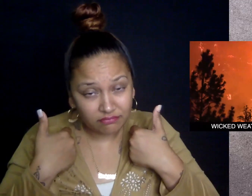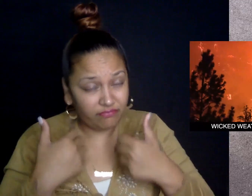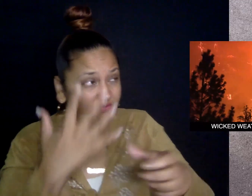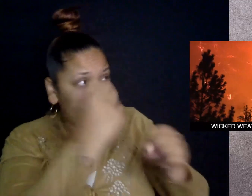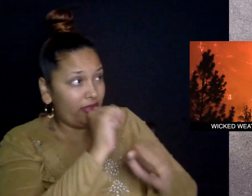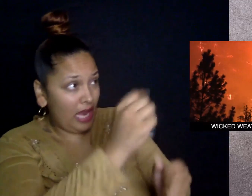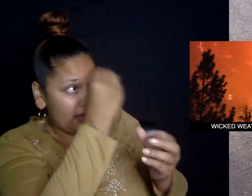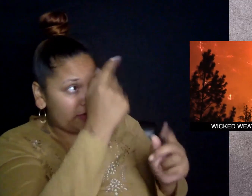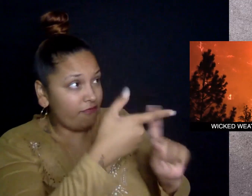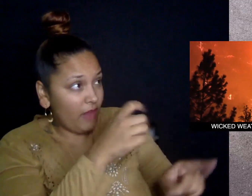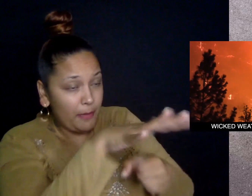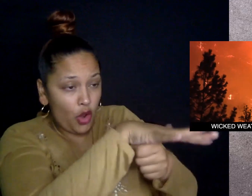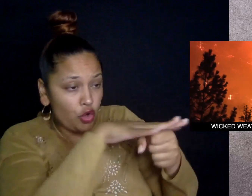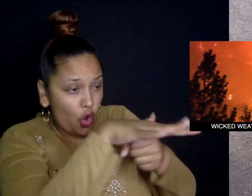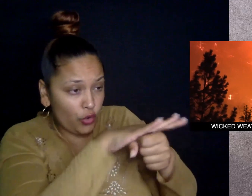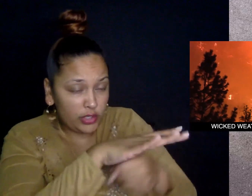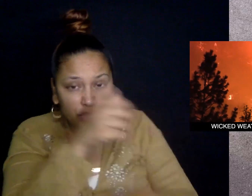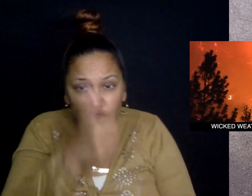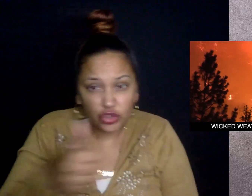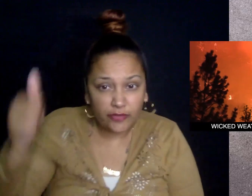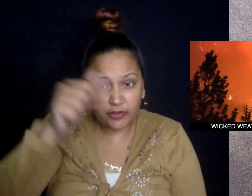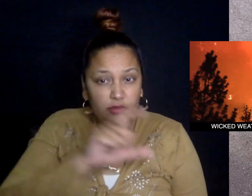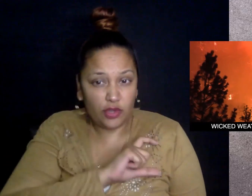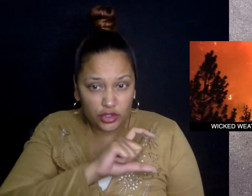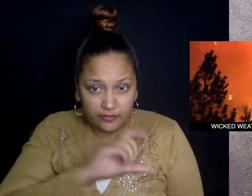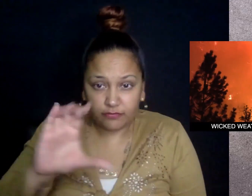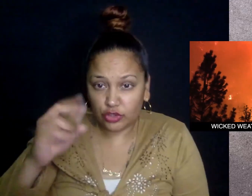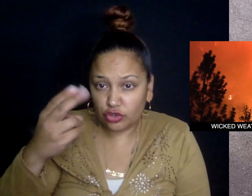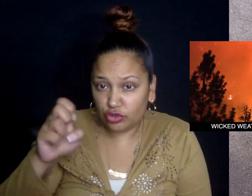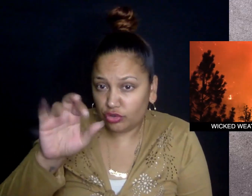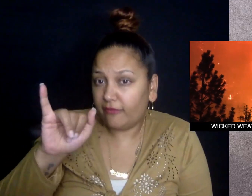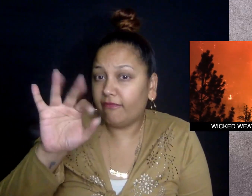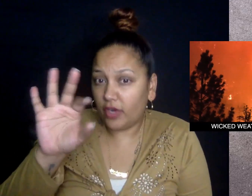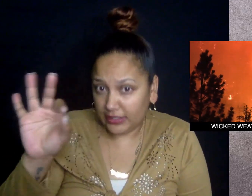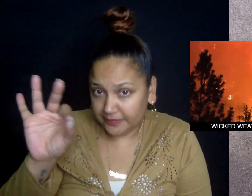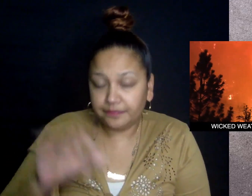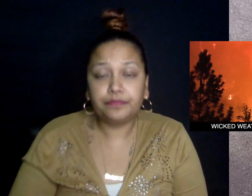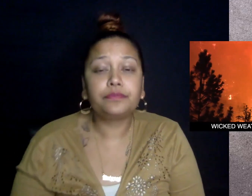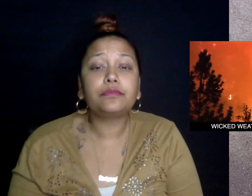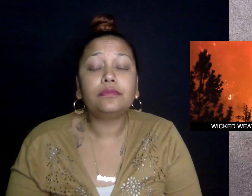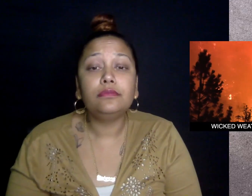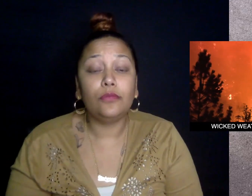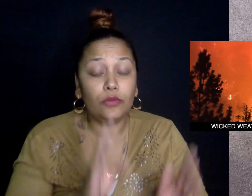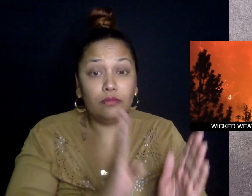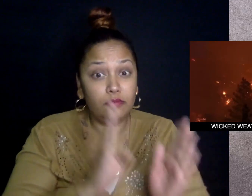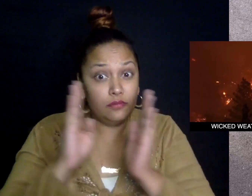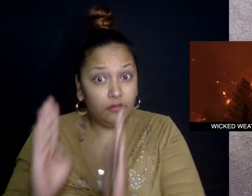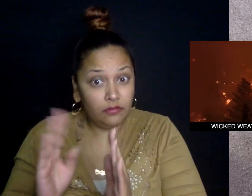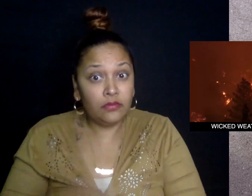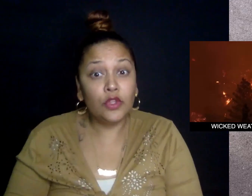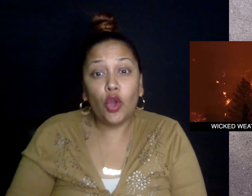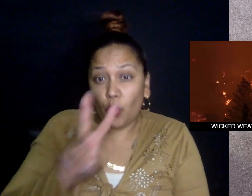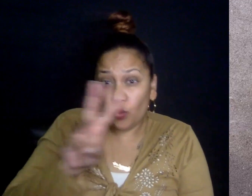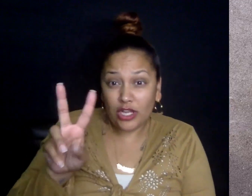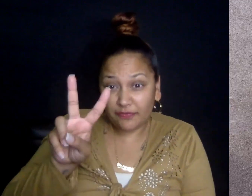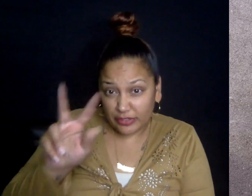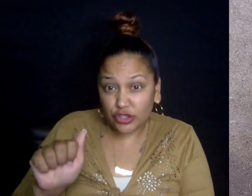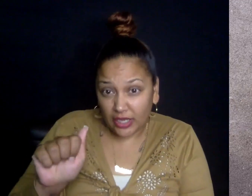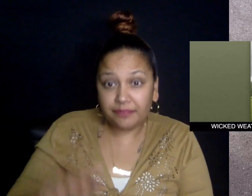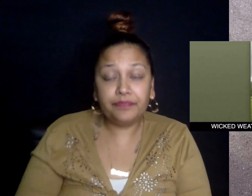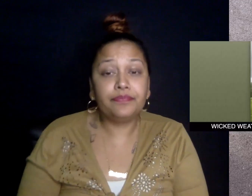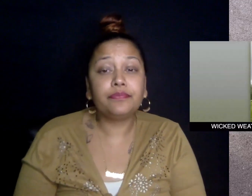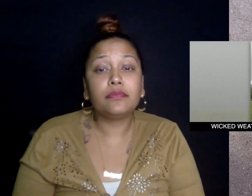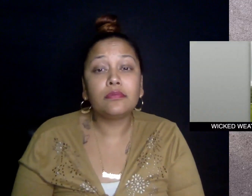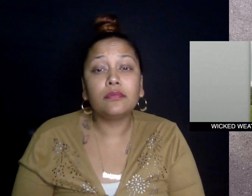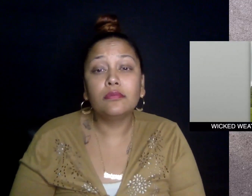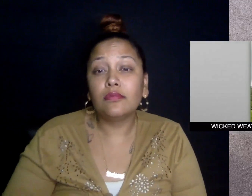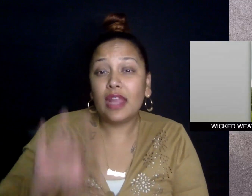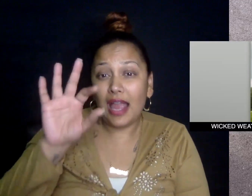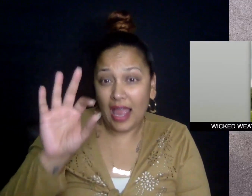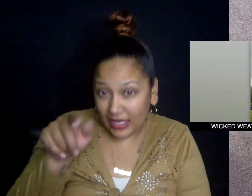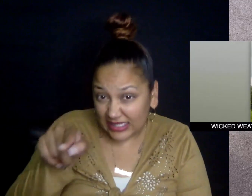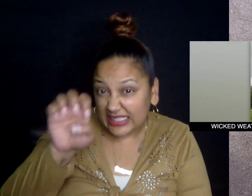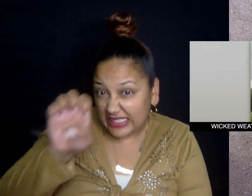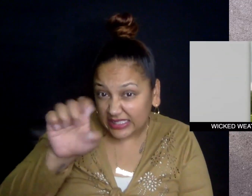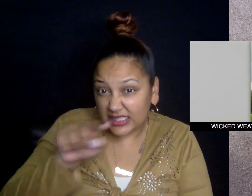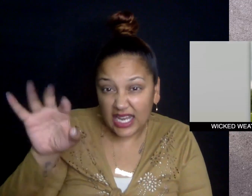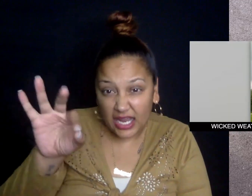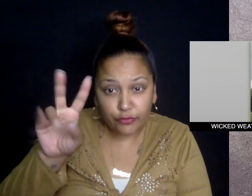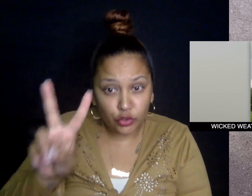claimed the lives of at least four people according to the local sheriff in West Virginia